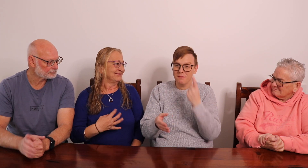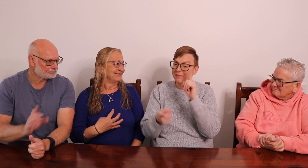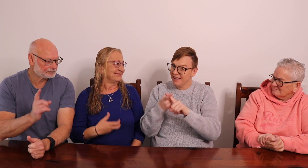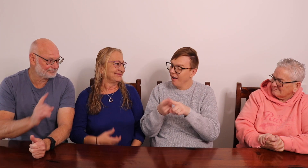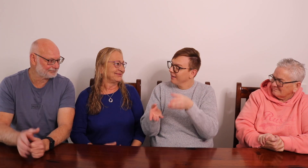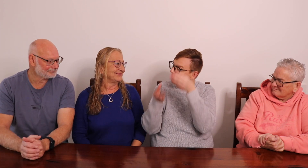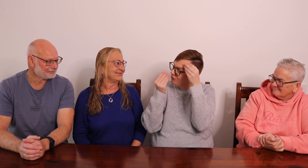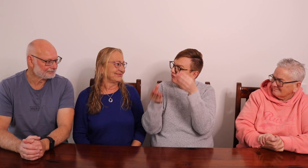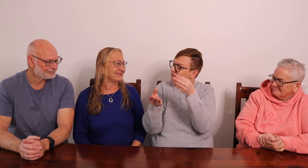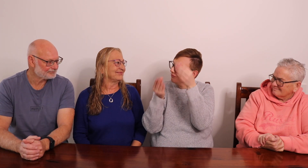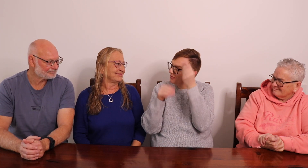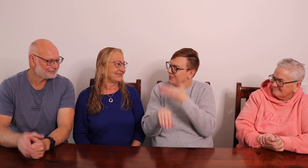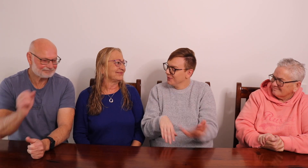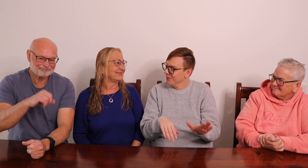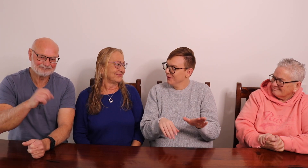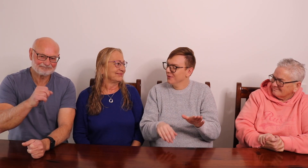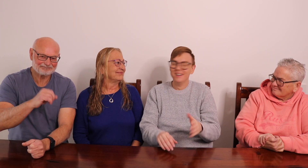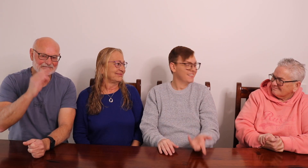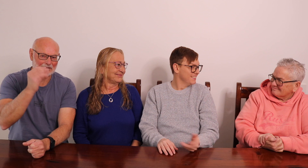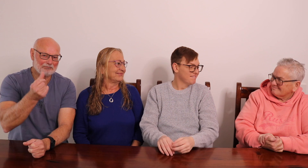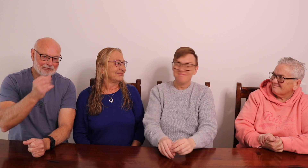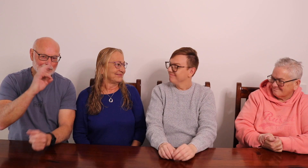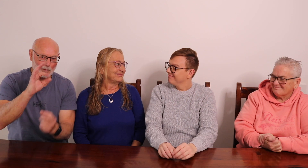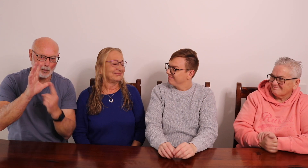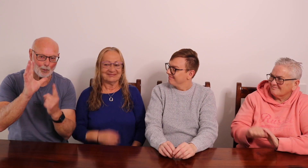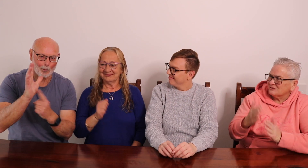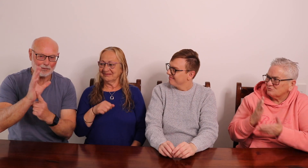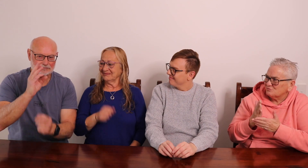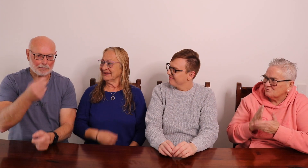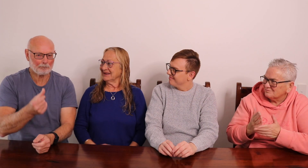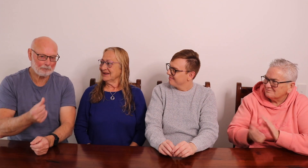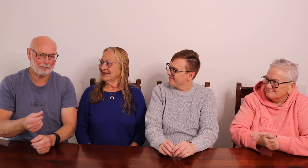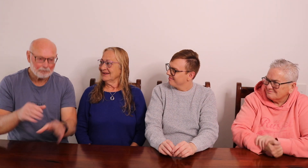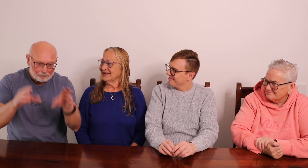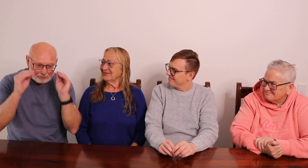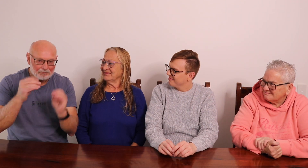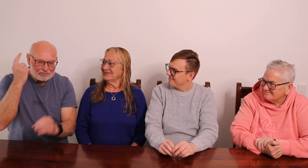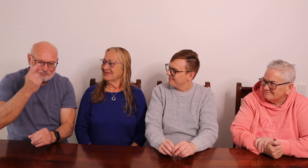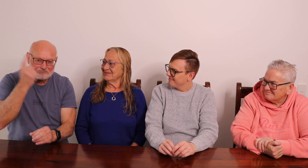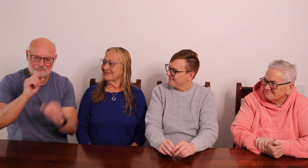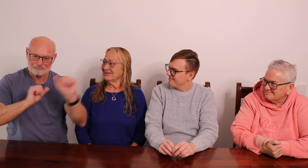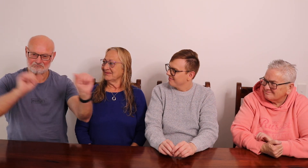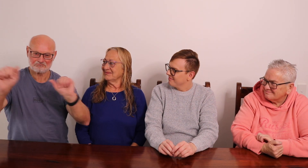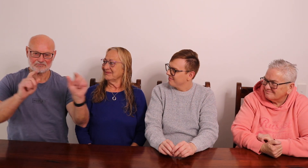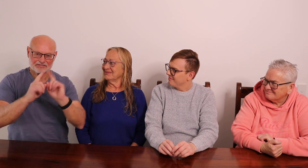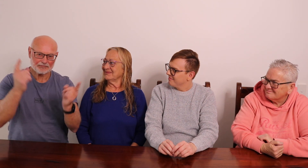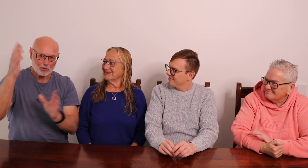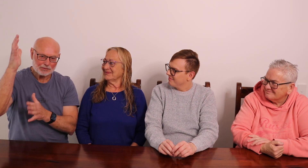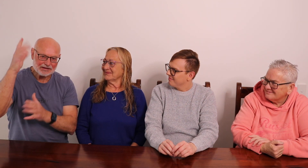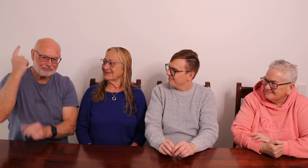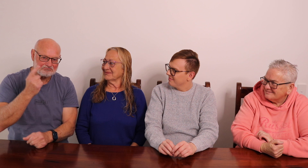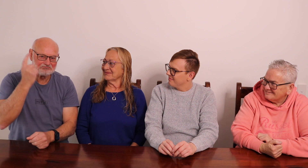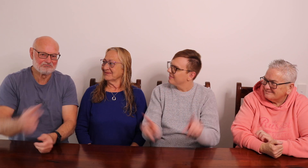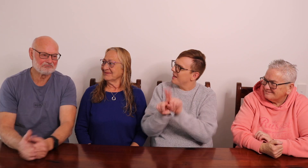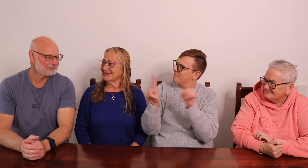but they are still learning from it. I: Yeah, I learn some but not all of it. Some I learned, interesting to know each own Auslan .